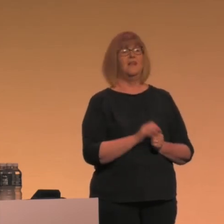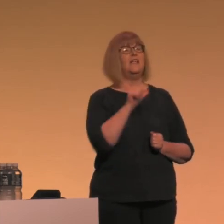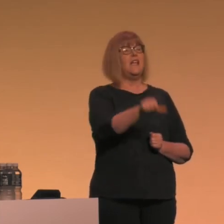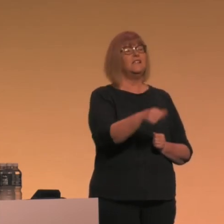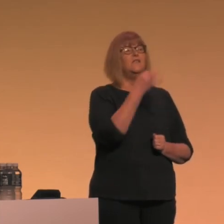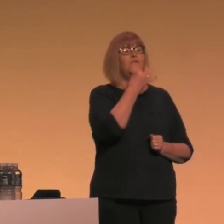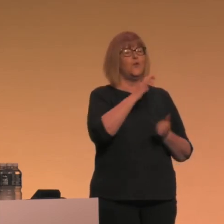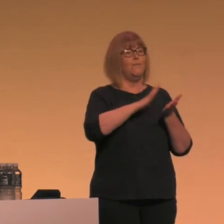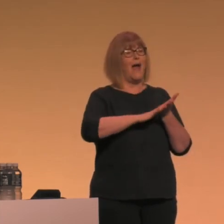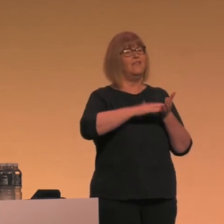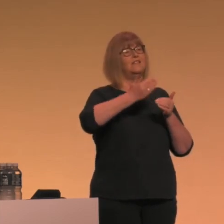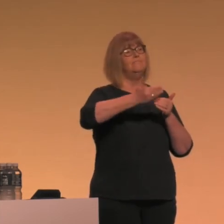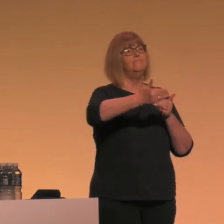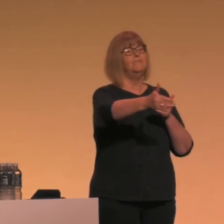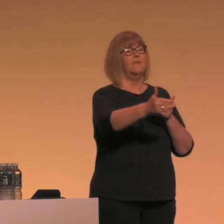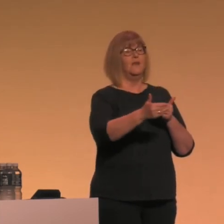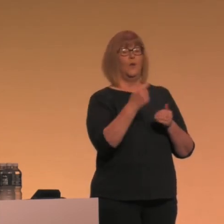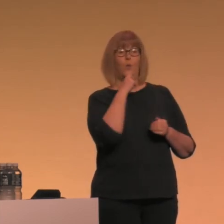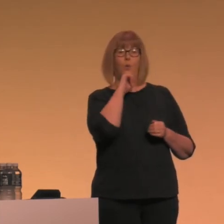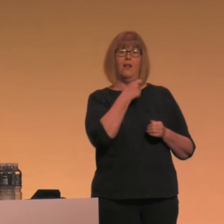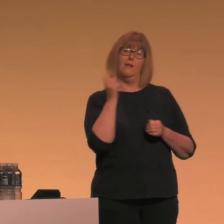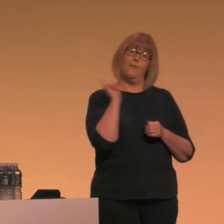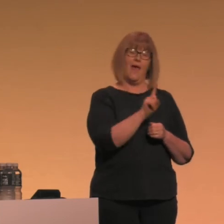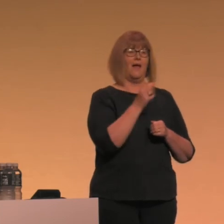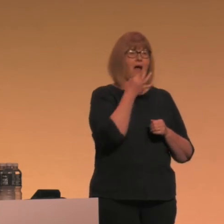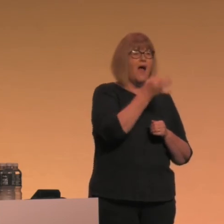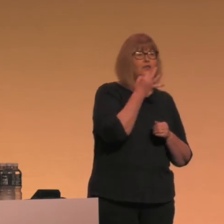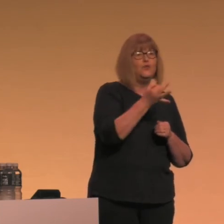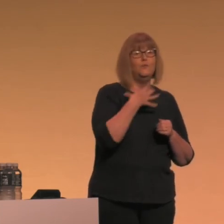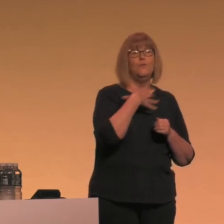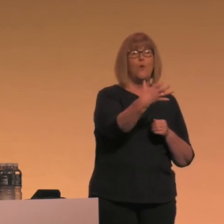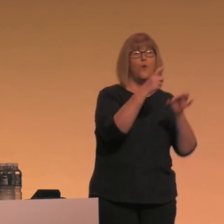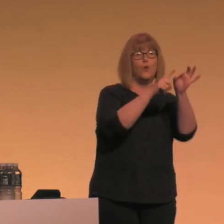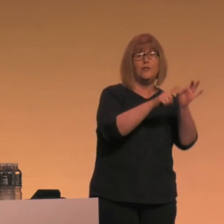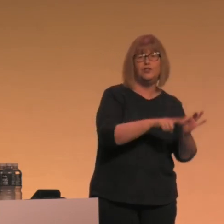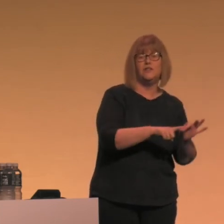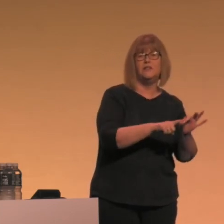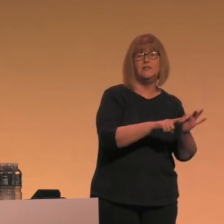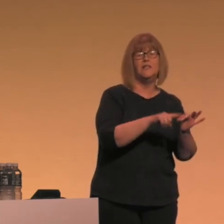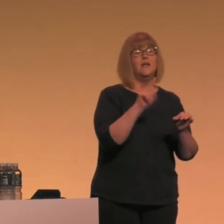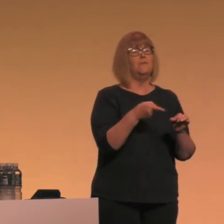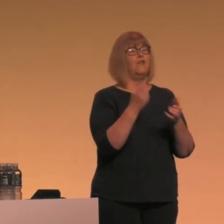as we keep on coming back asking you more questions, is to really focus on thinking about,